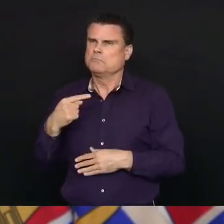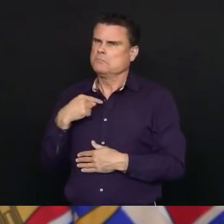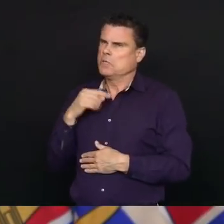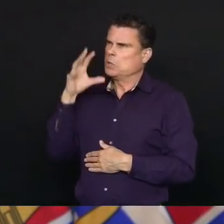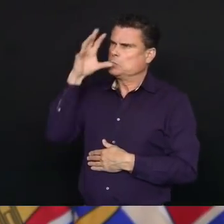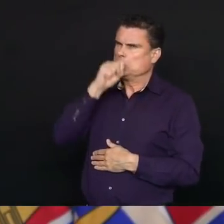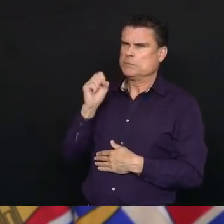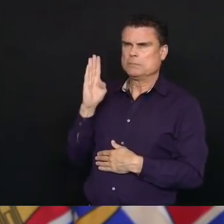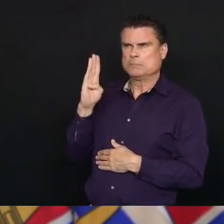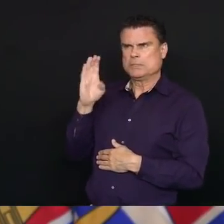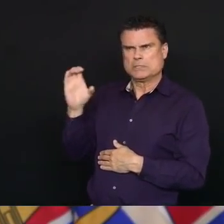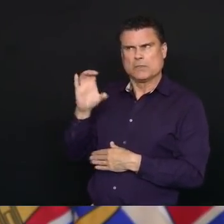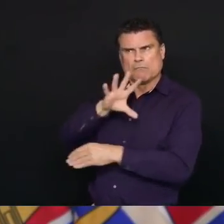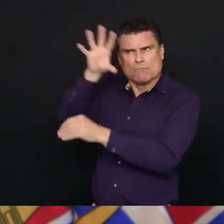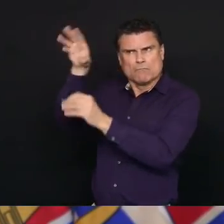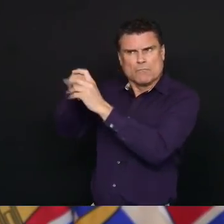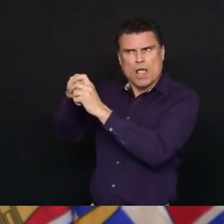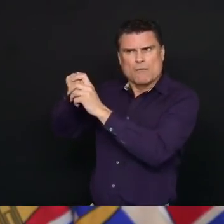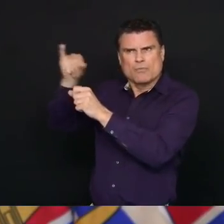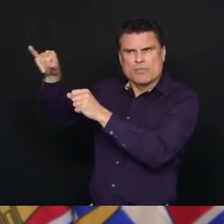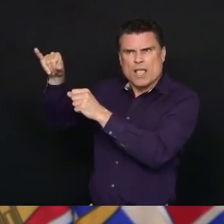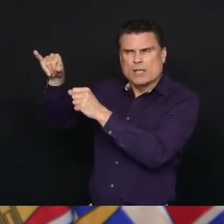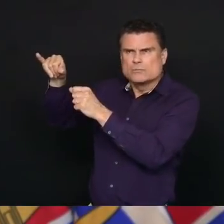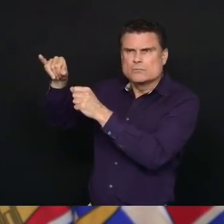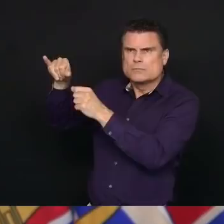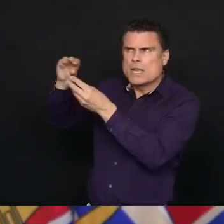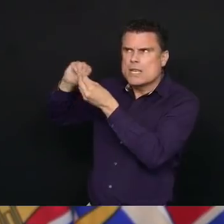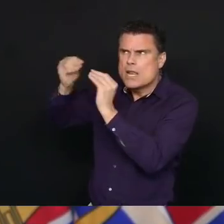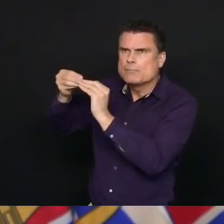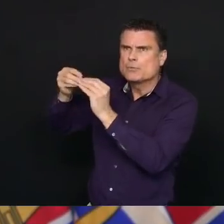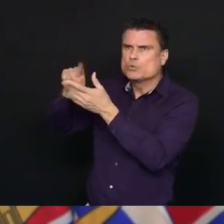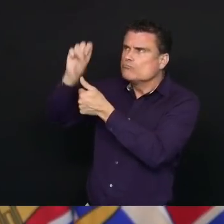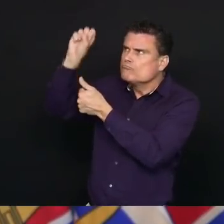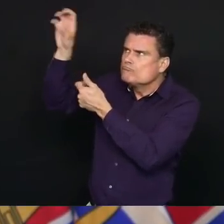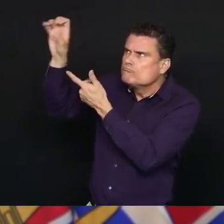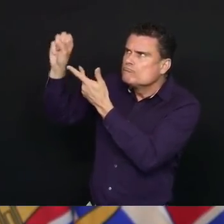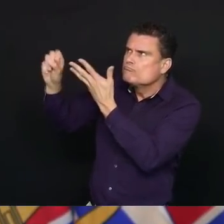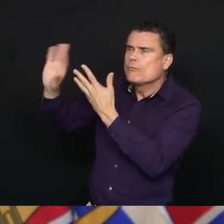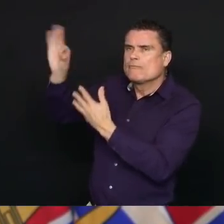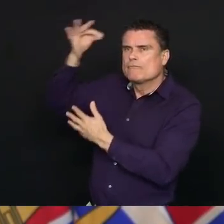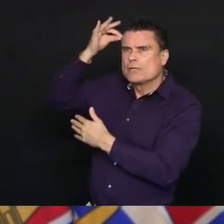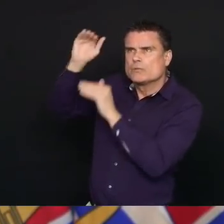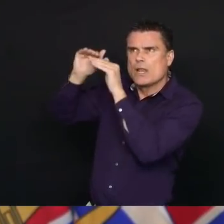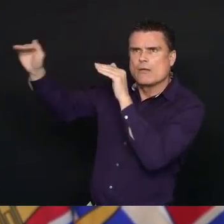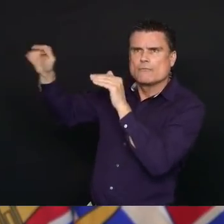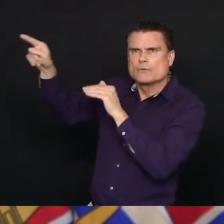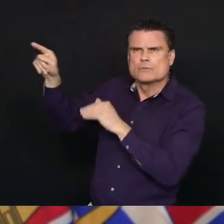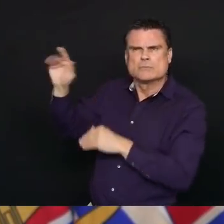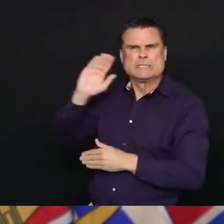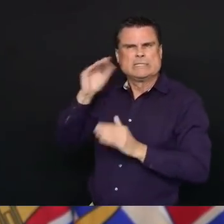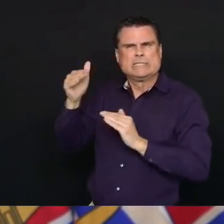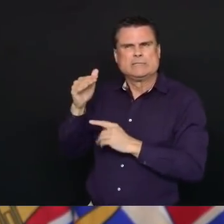projecting the deaths. I assume British Columbia was involved in producing the national modeling as well. Most other provinces have done that.